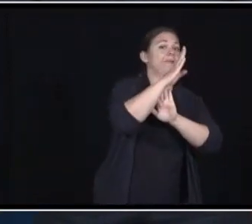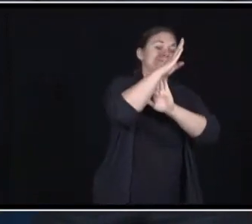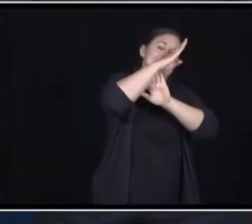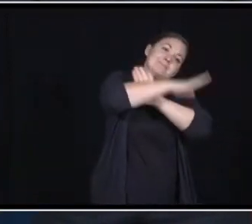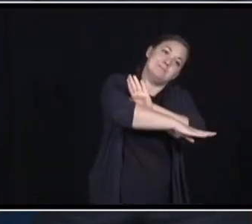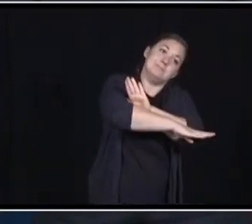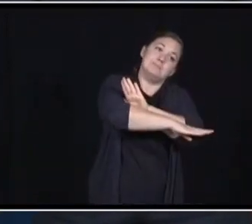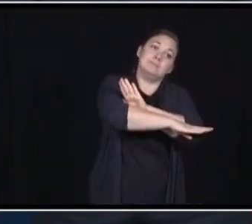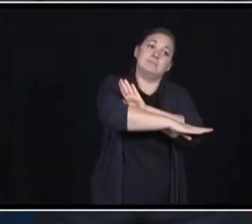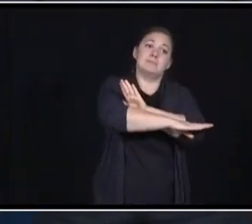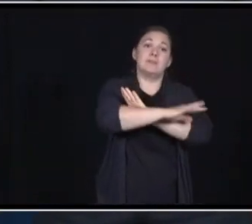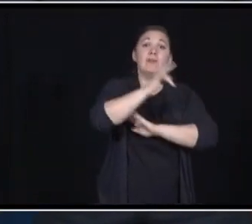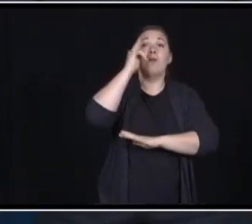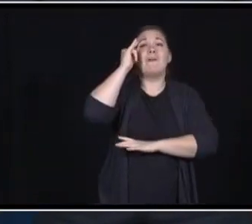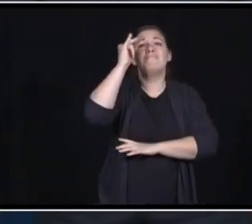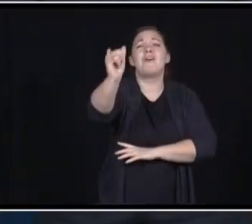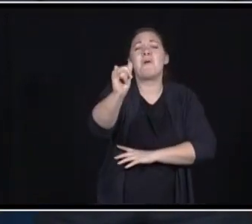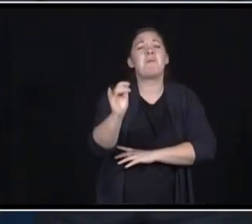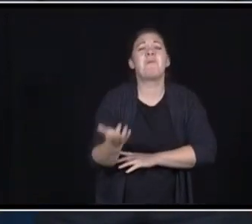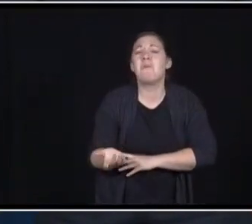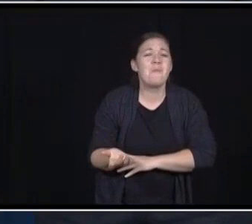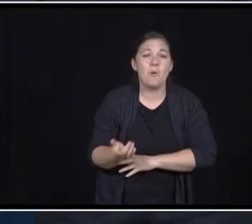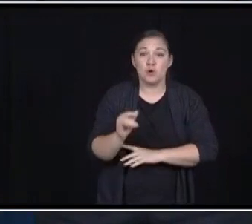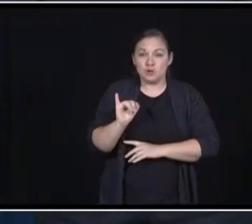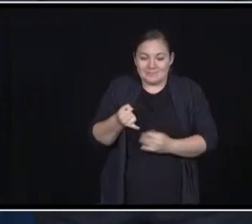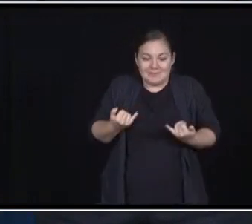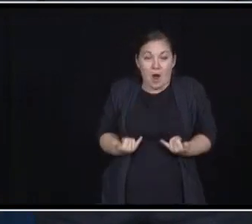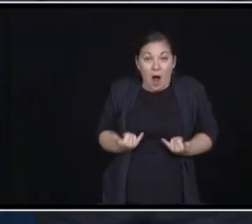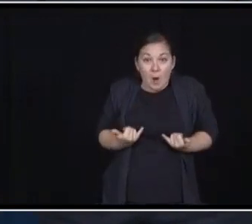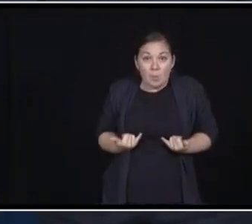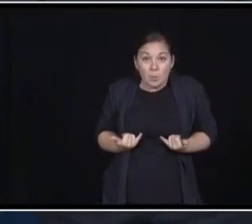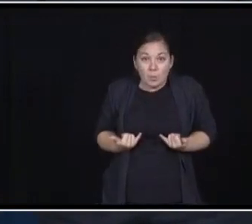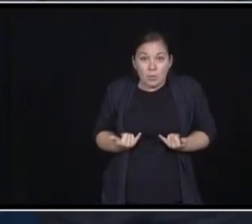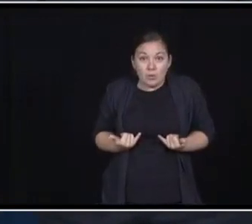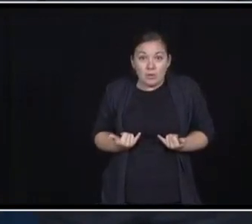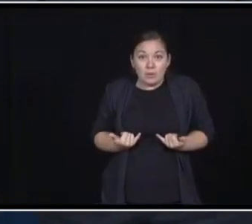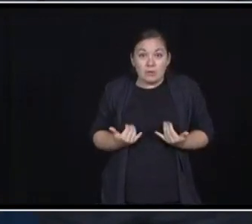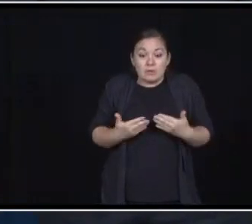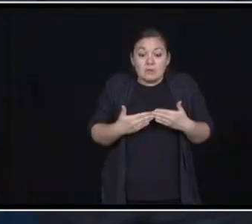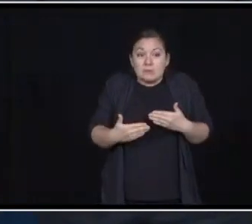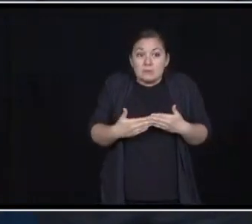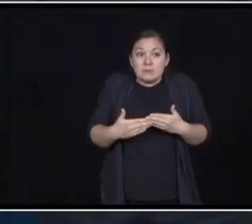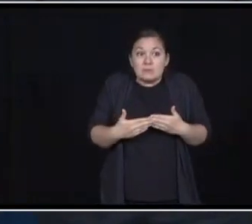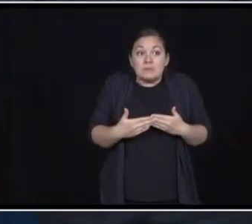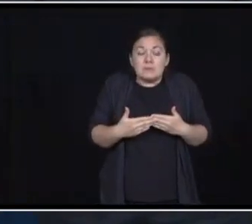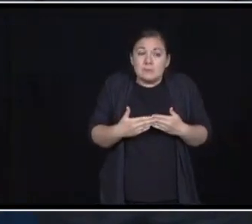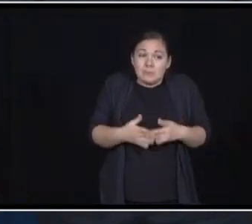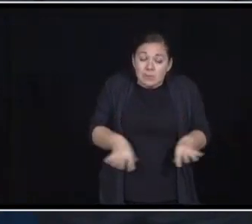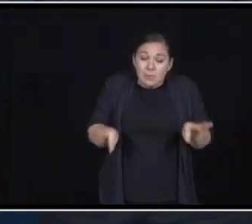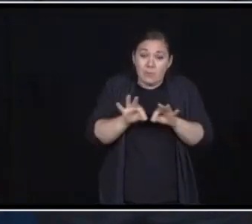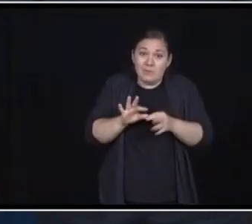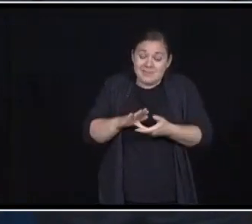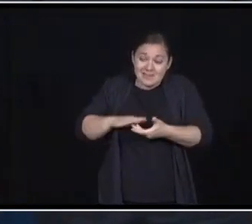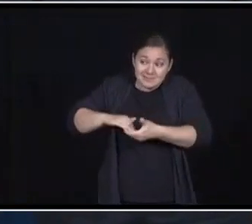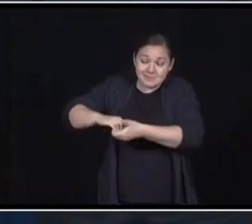groups. I 20, 30 person family dinner is not what we should be doing right now.